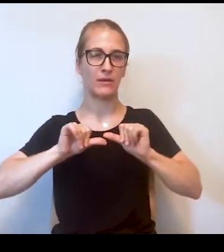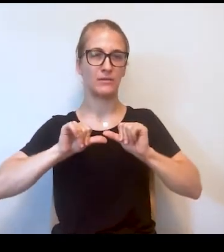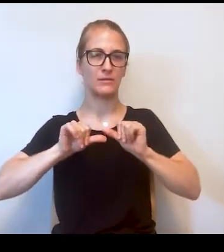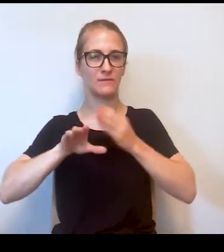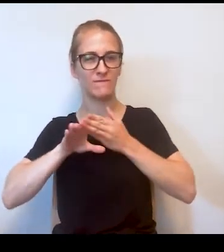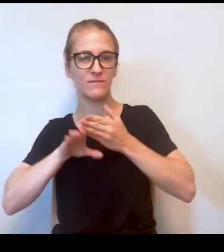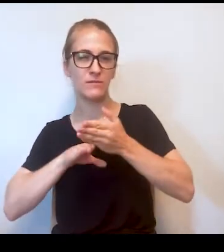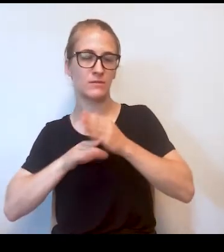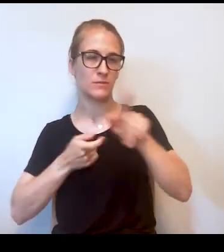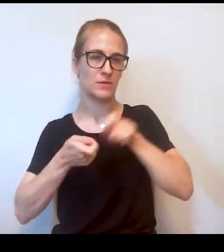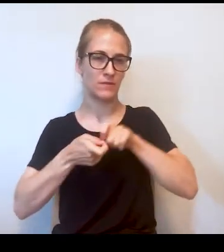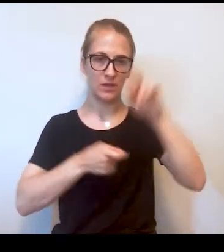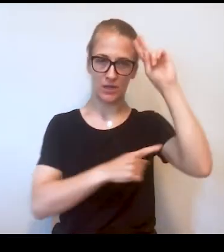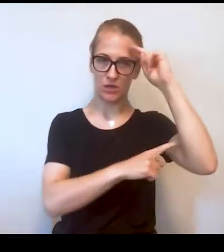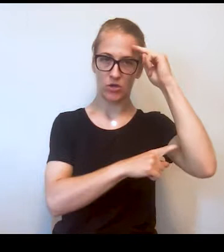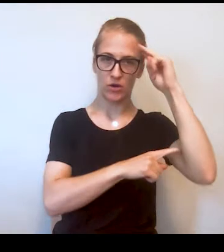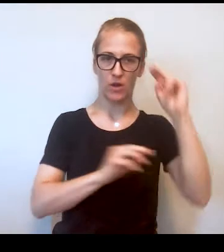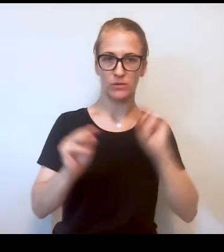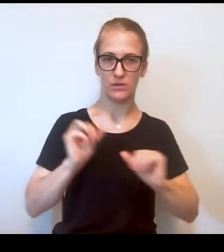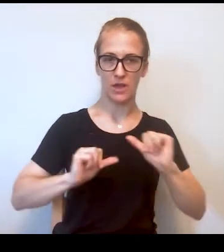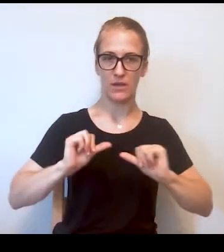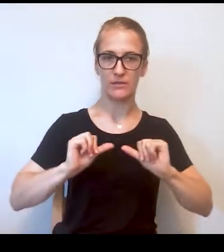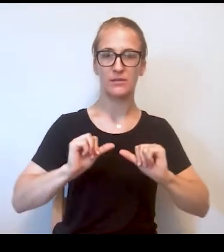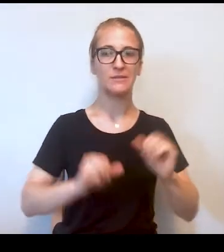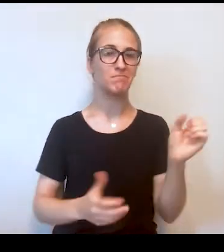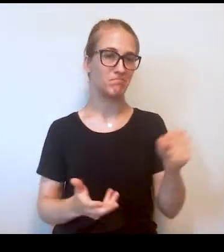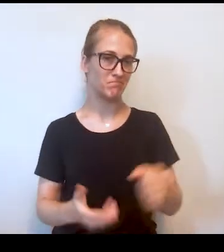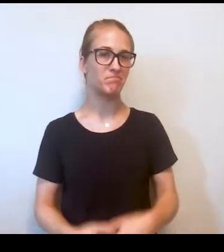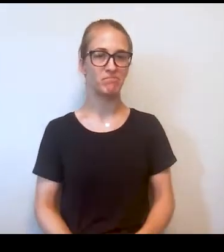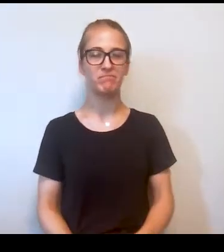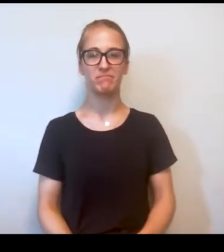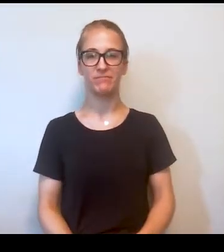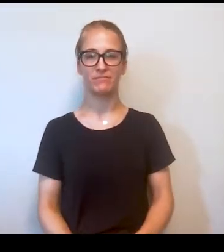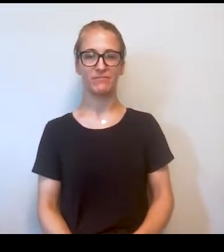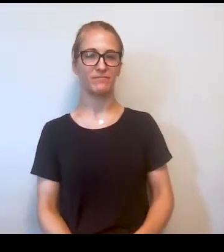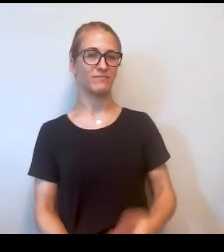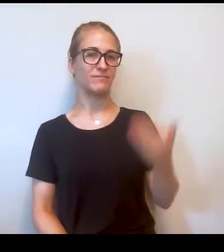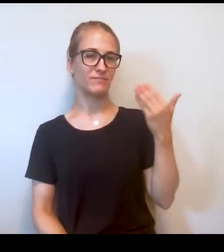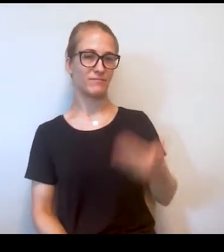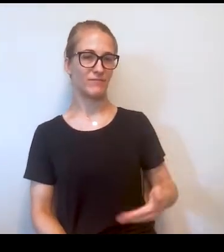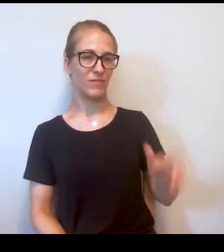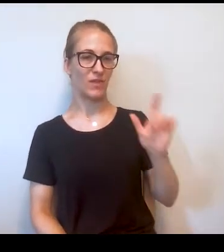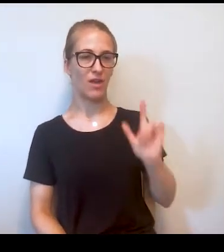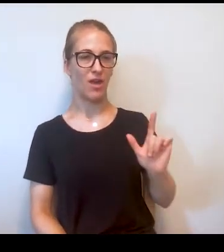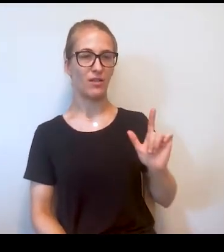particularly neuroscience, yeah. [L] Yeah, and I'm L.